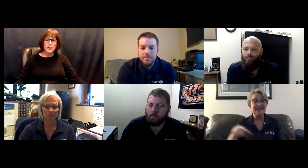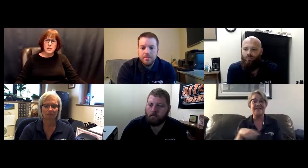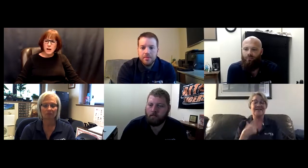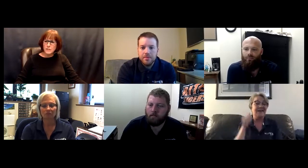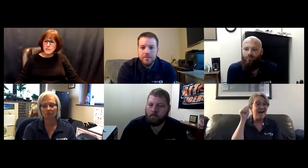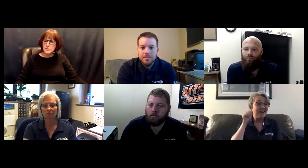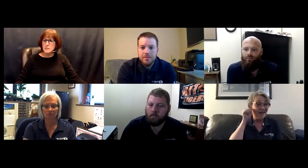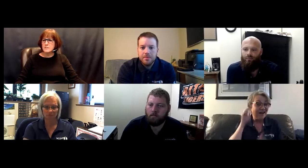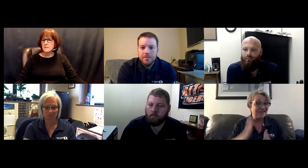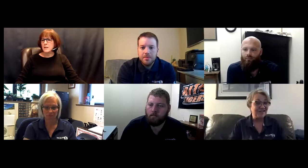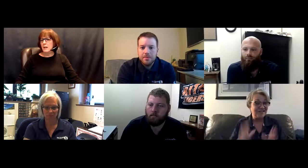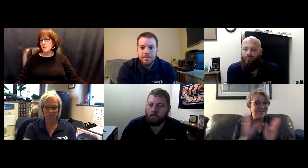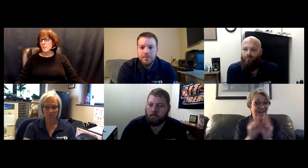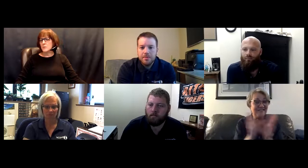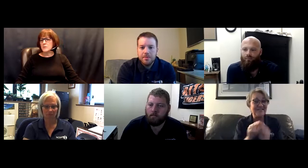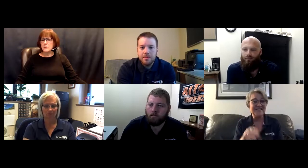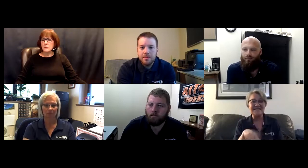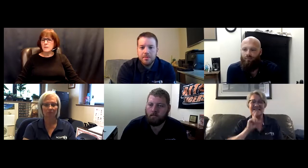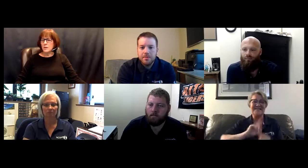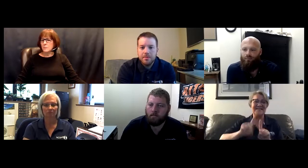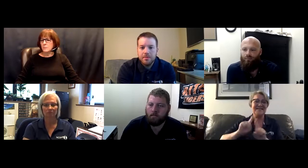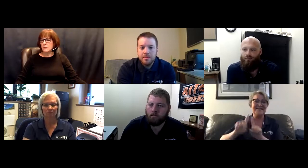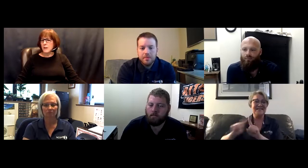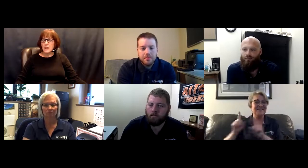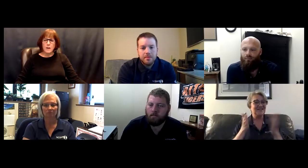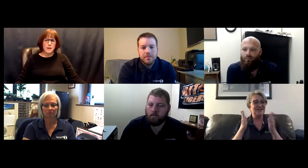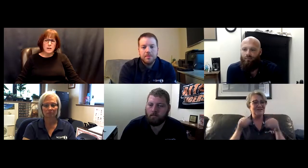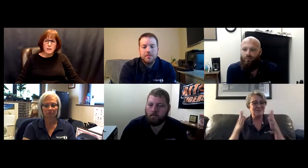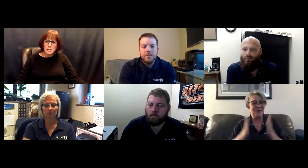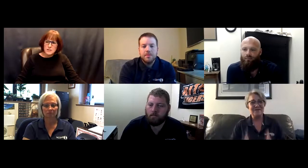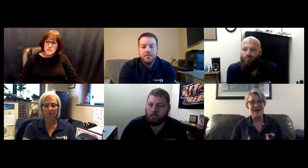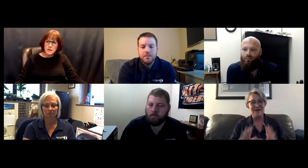conferences, those that have audiologists there,